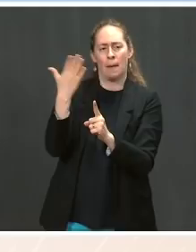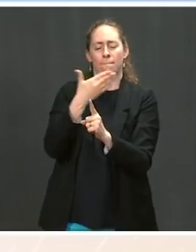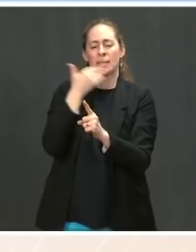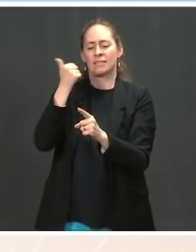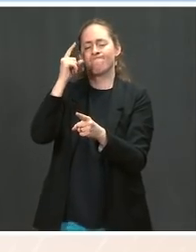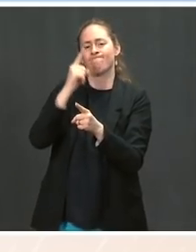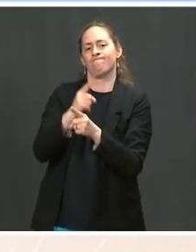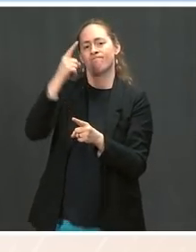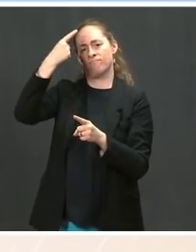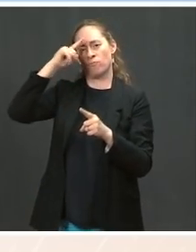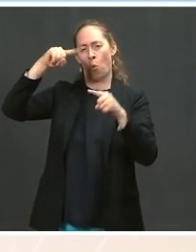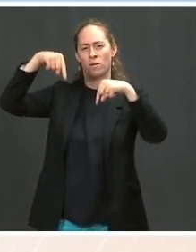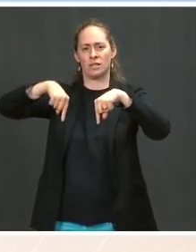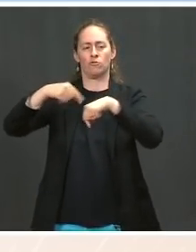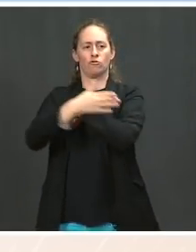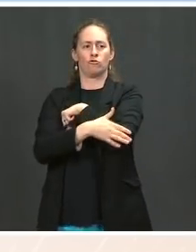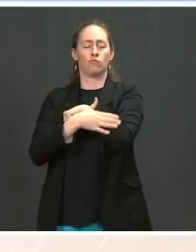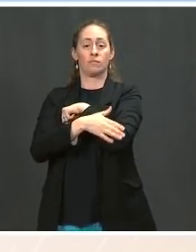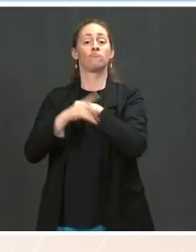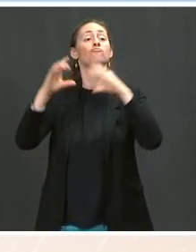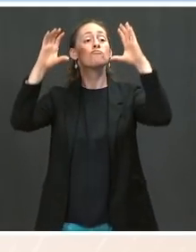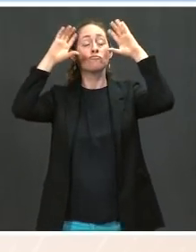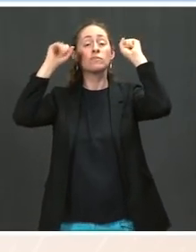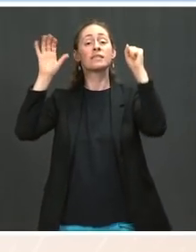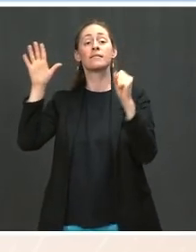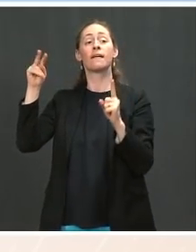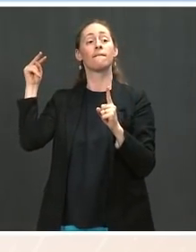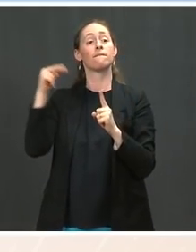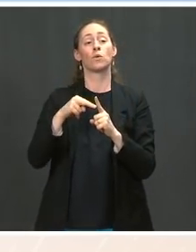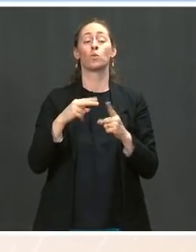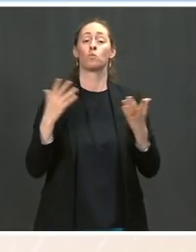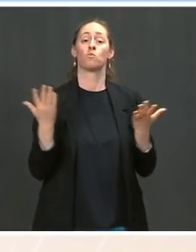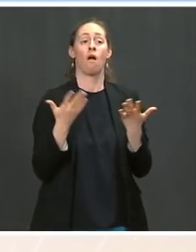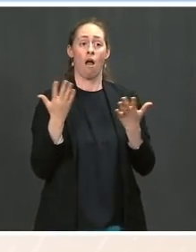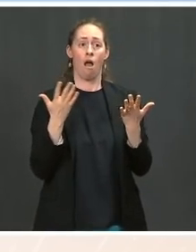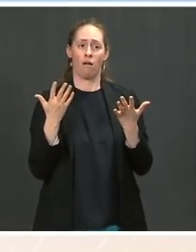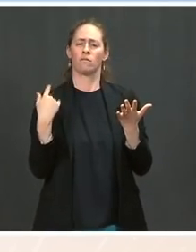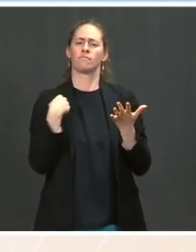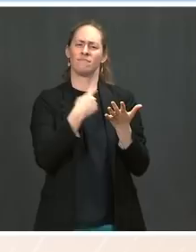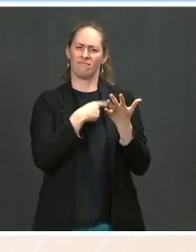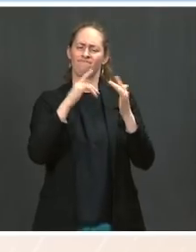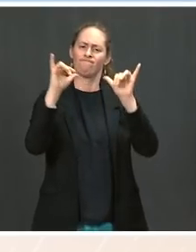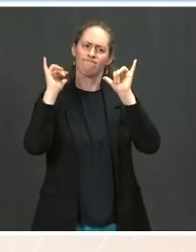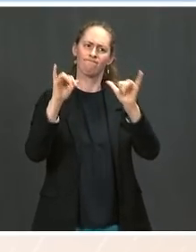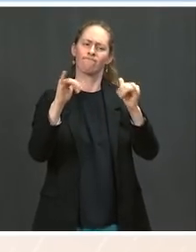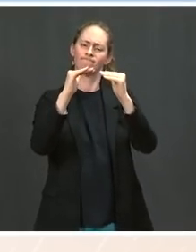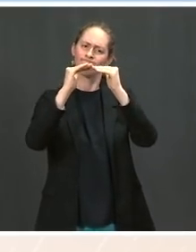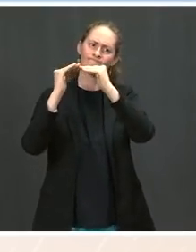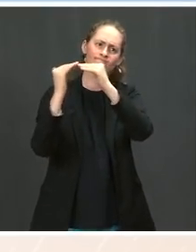we did exactly what we intended to do. We delivered the justice to those who attacked us on September 11th.